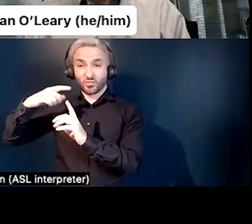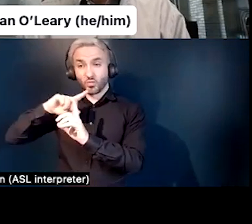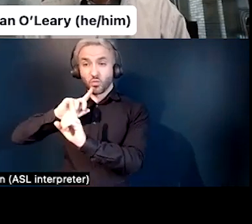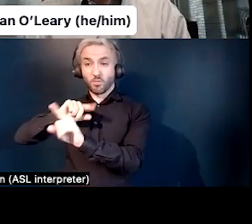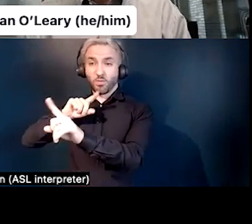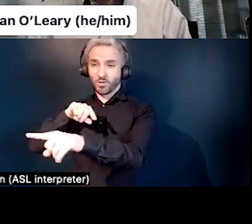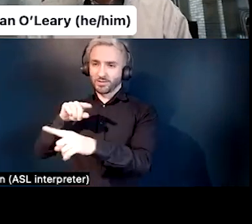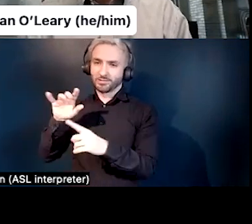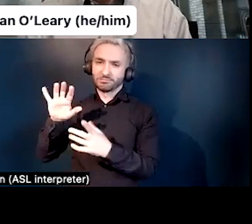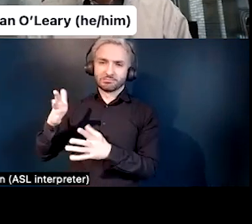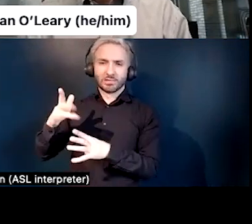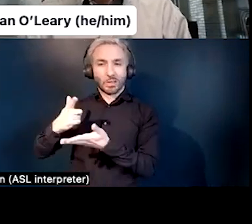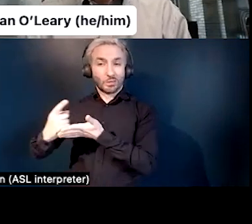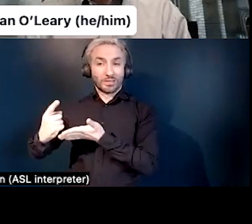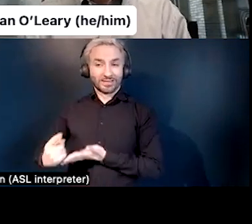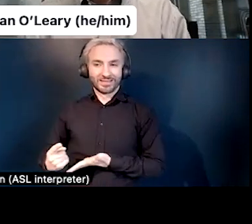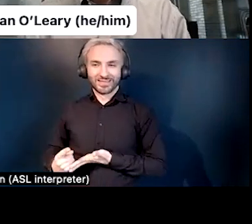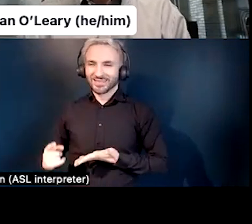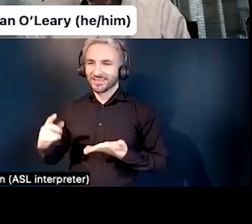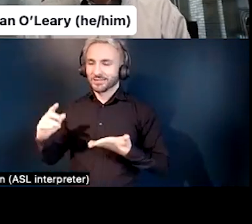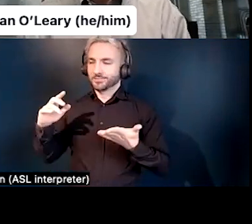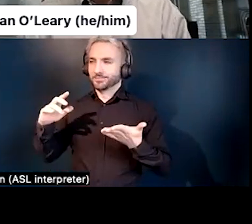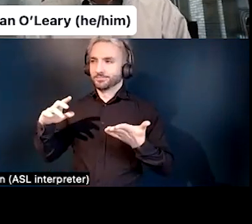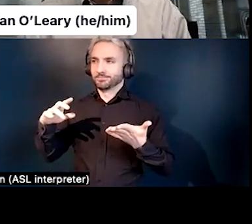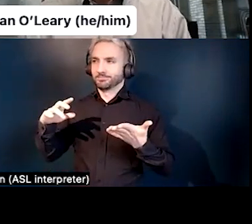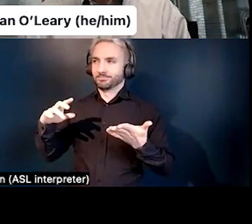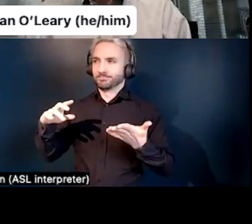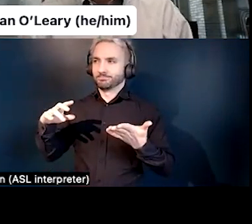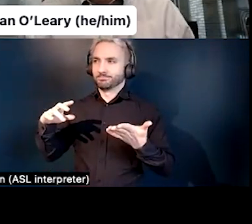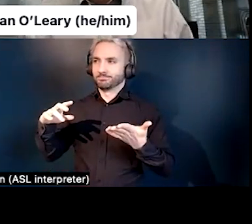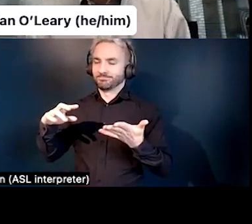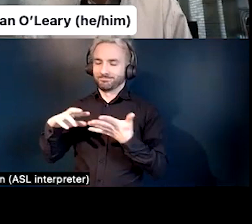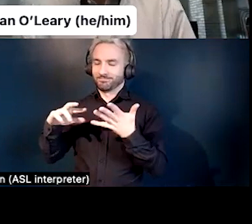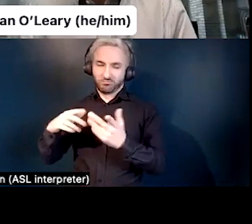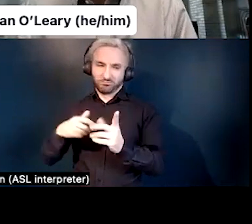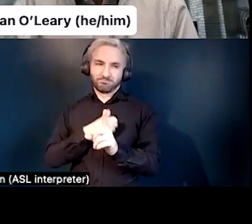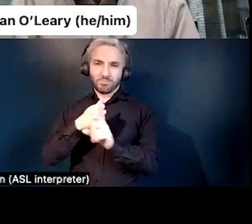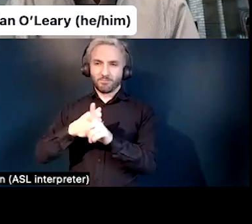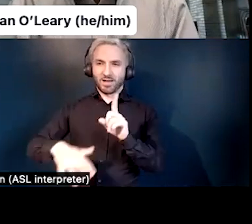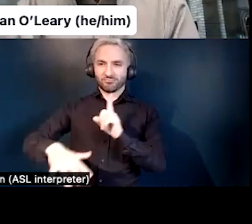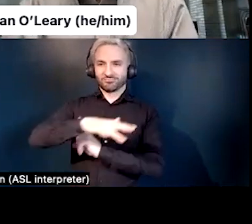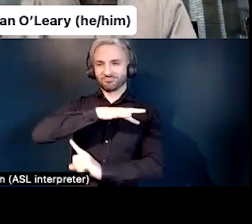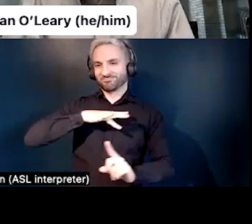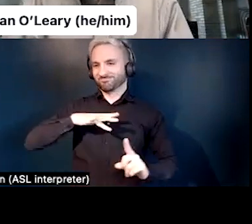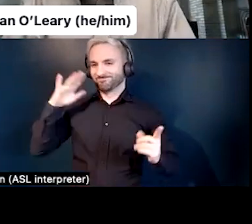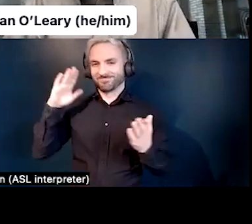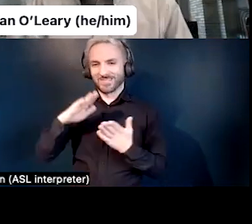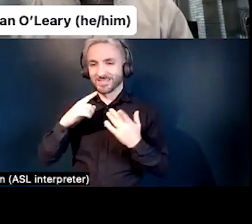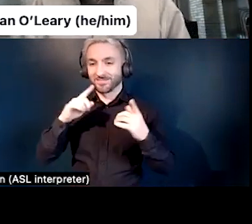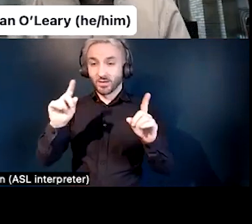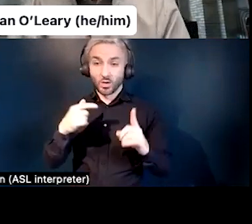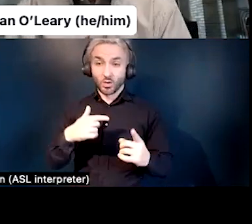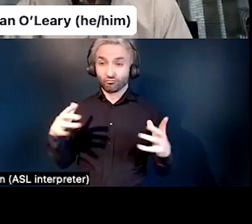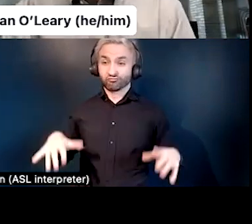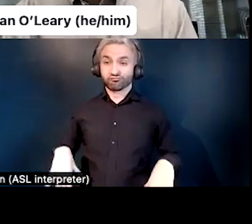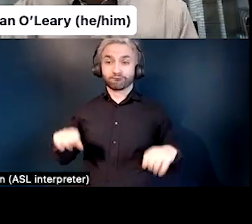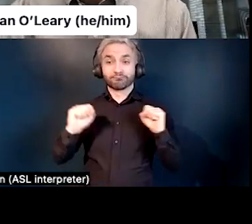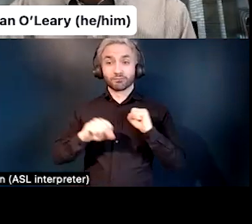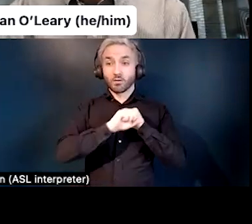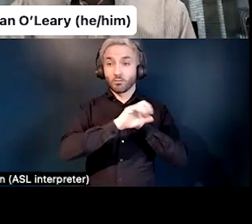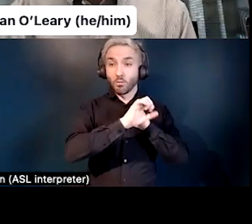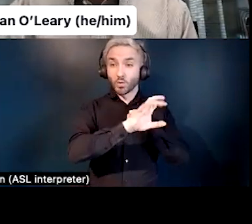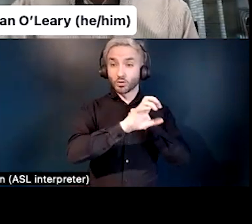marketing impact really a lot less effective. If you do a promotion, most industries wouldn't